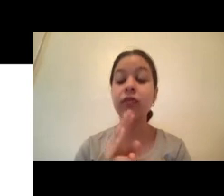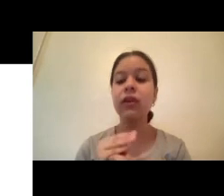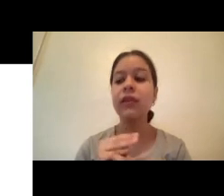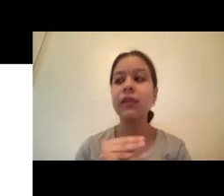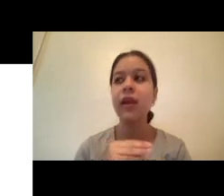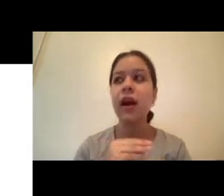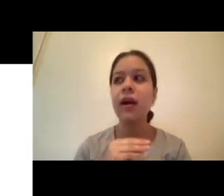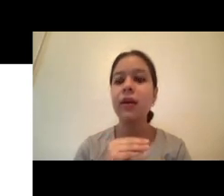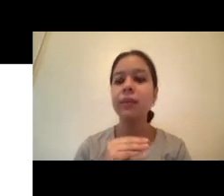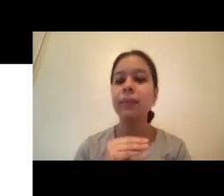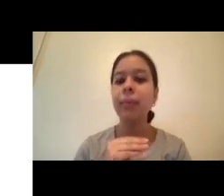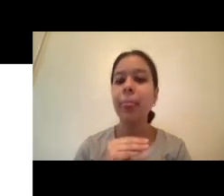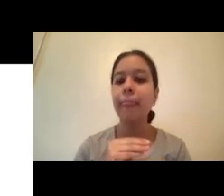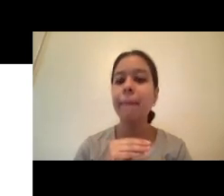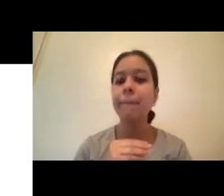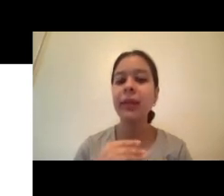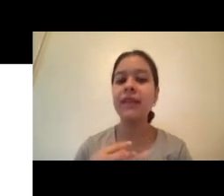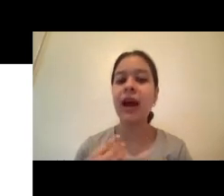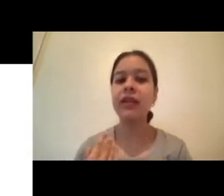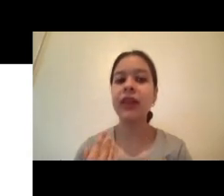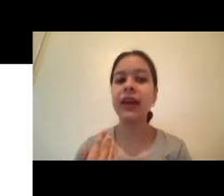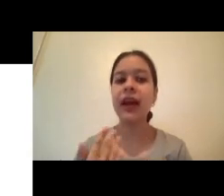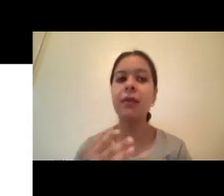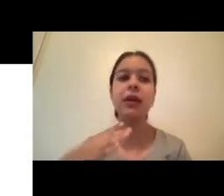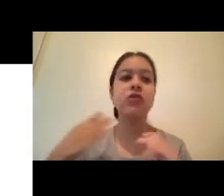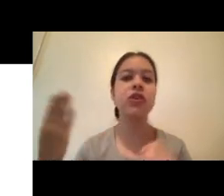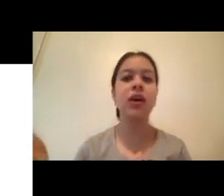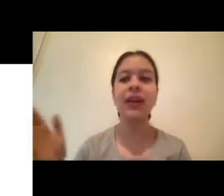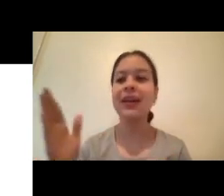students, it's kind of like I mean, I'm sure you all like